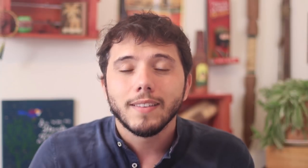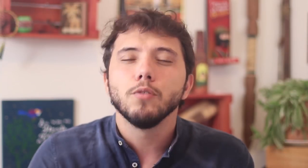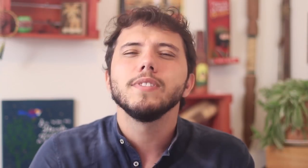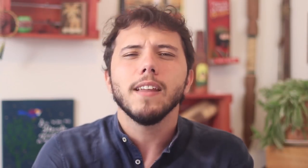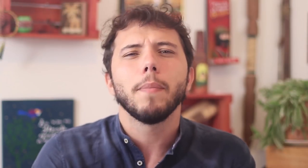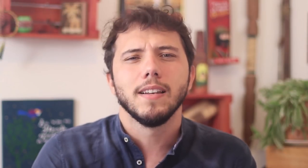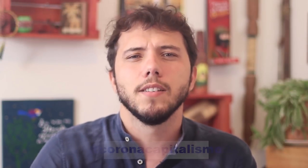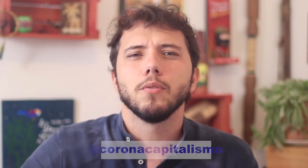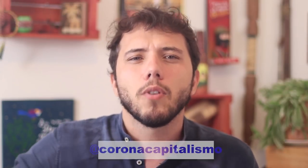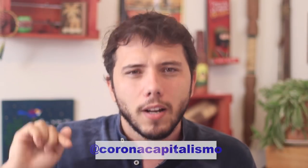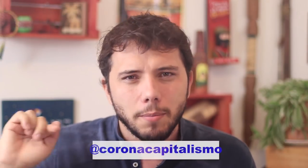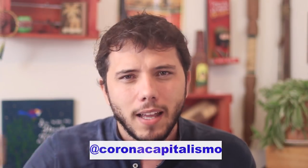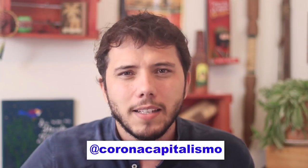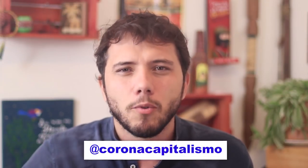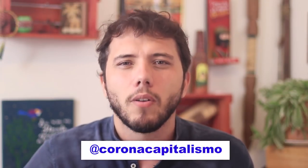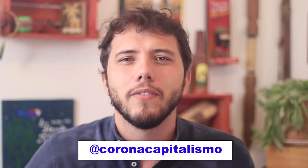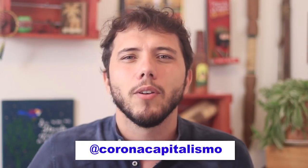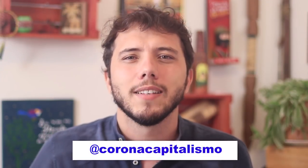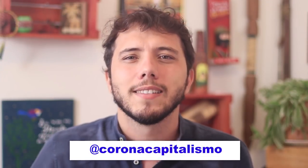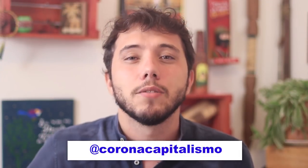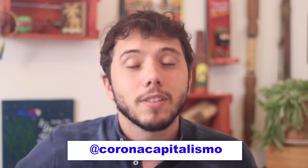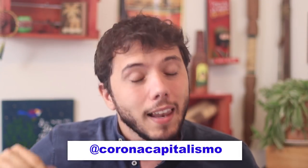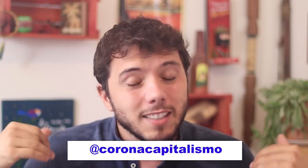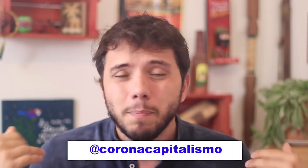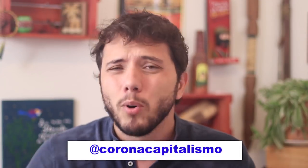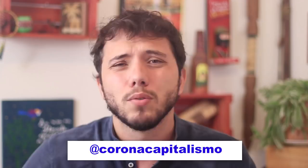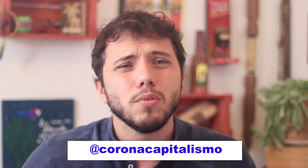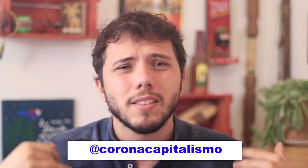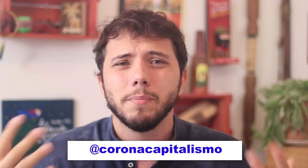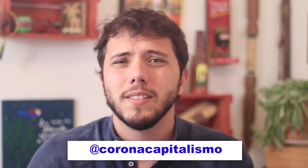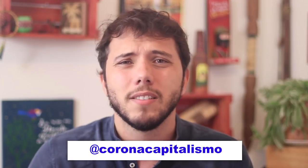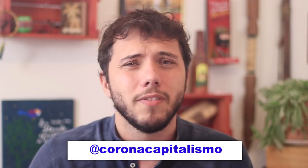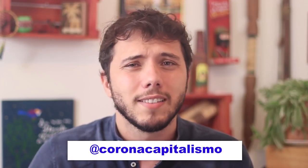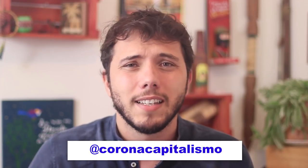Report any violation at @Corona Capitalism, a page that is exposing everything the companies are doing.